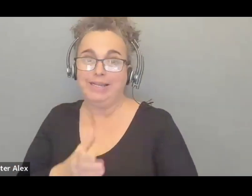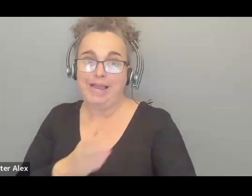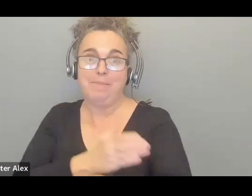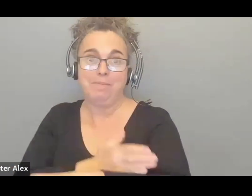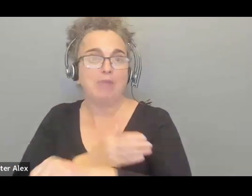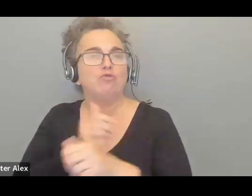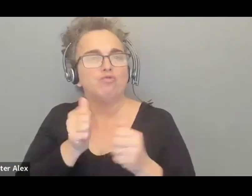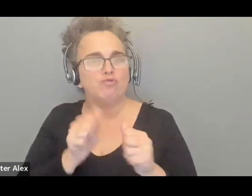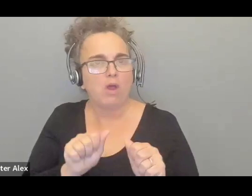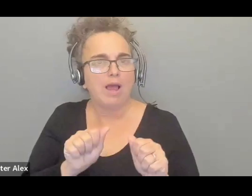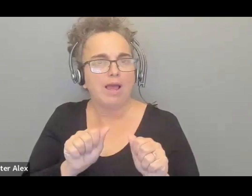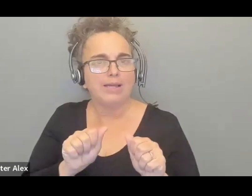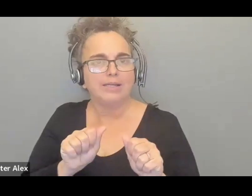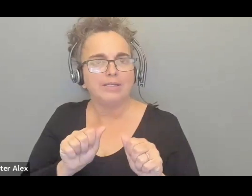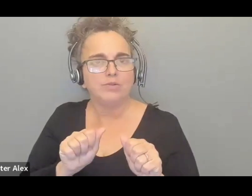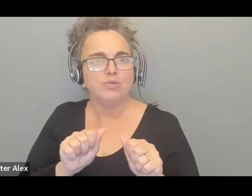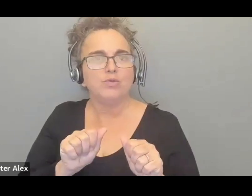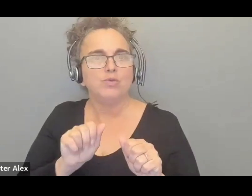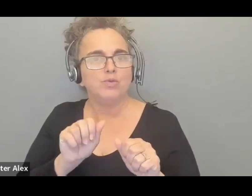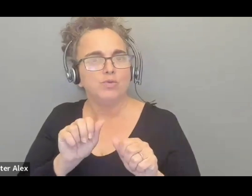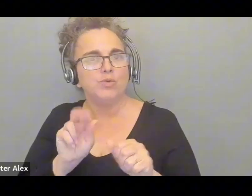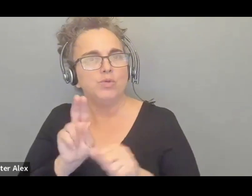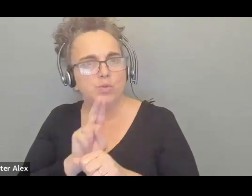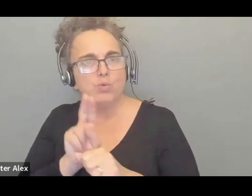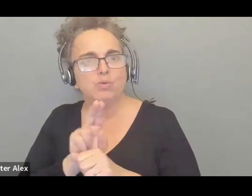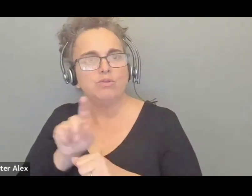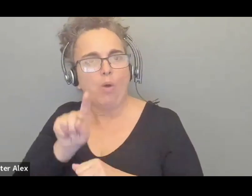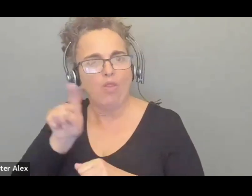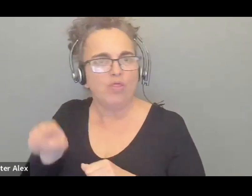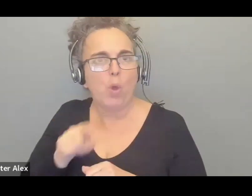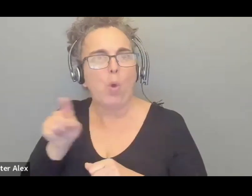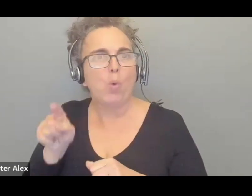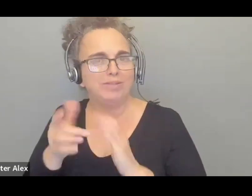try to use those technologies to learn better.